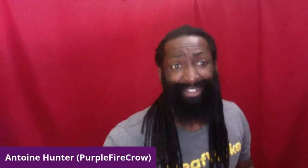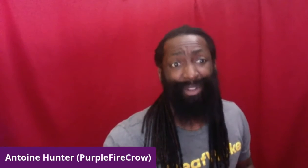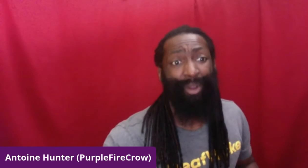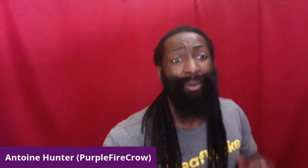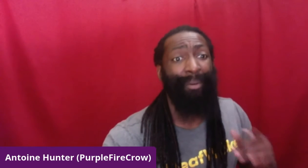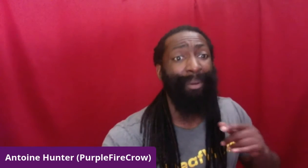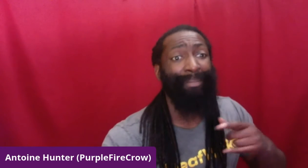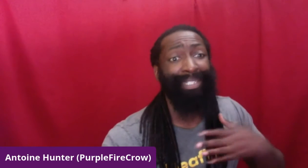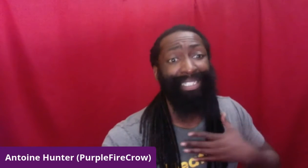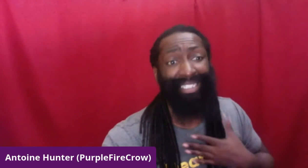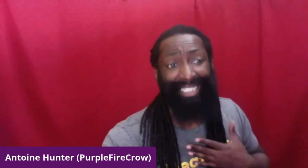Phew!